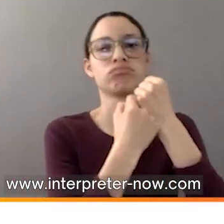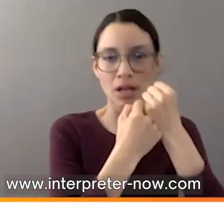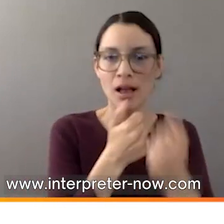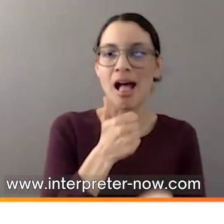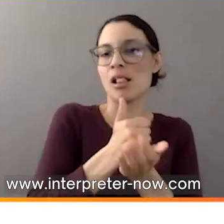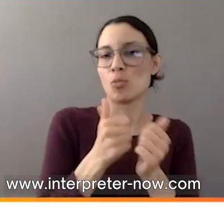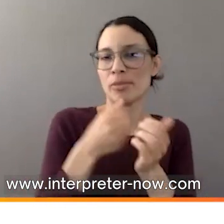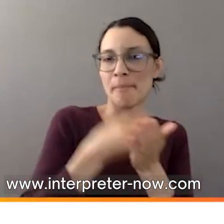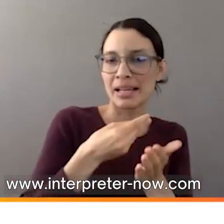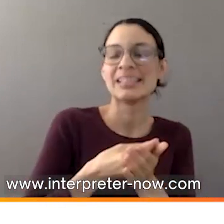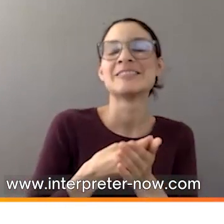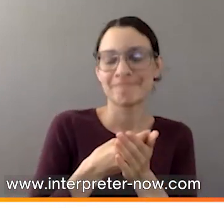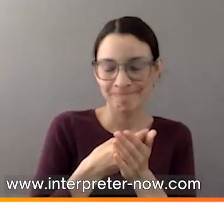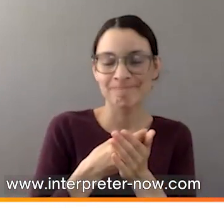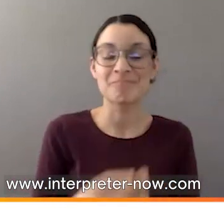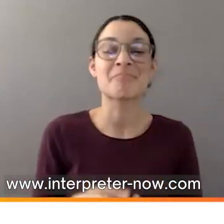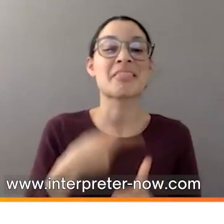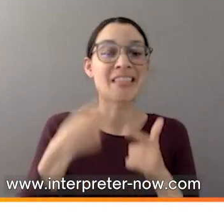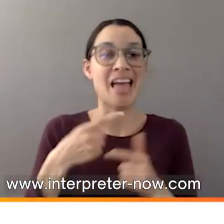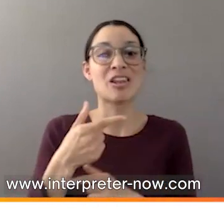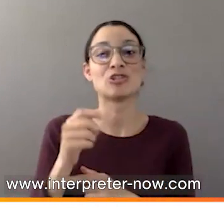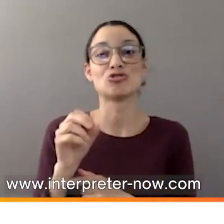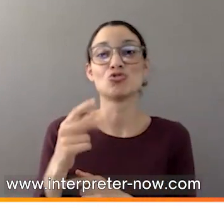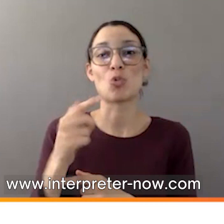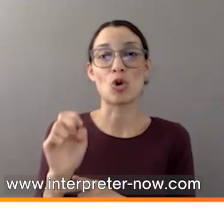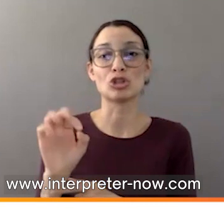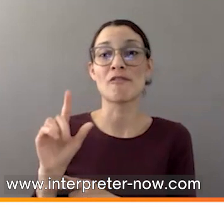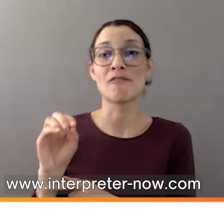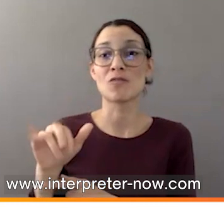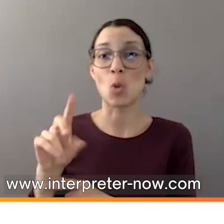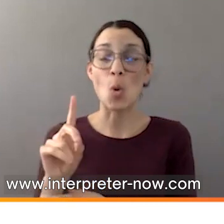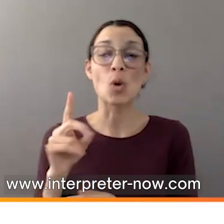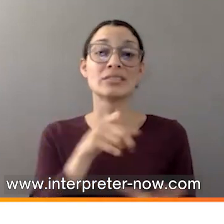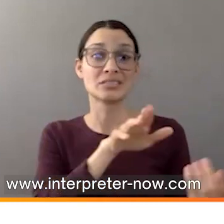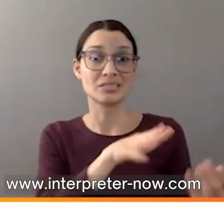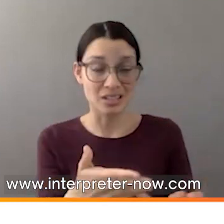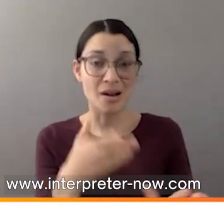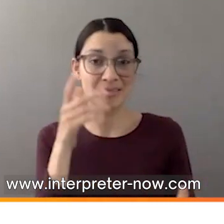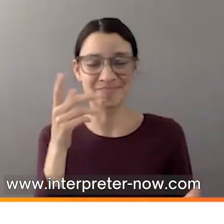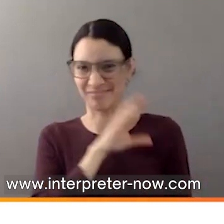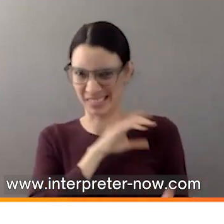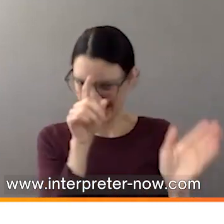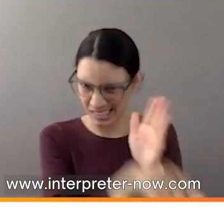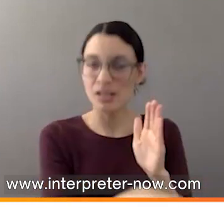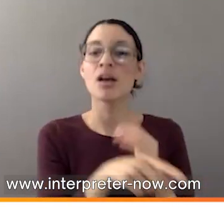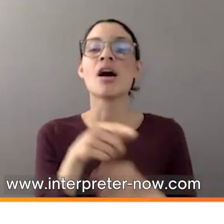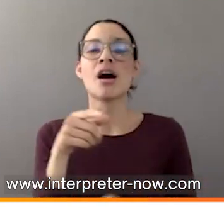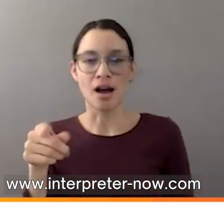it. But generally, there were some additional funding sources that have continued.